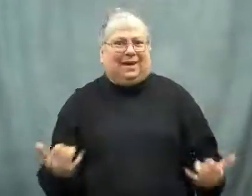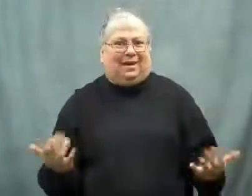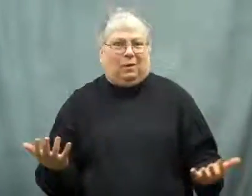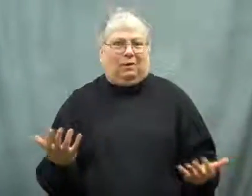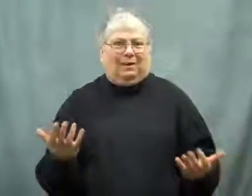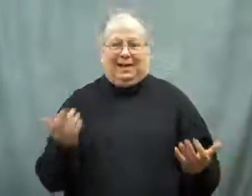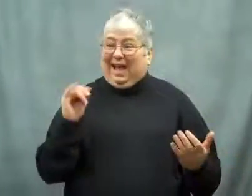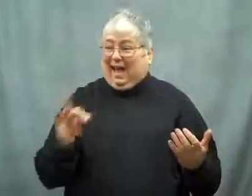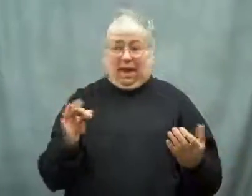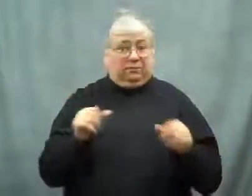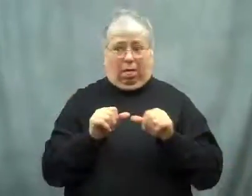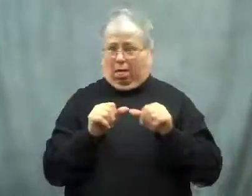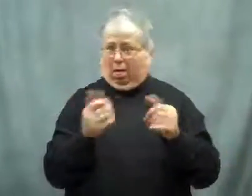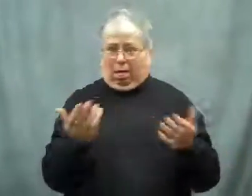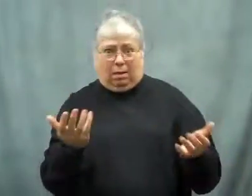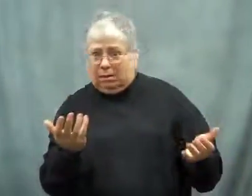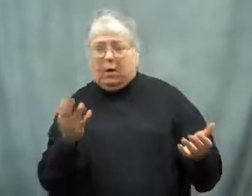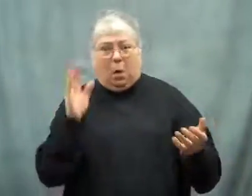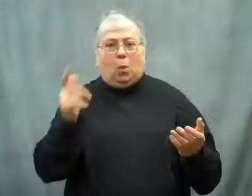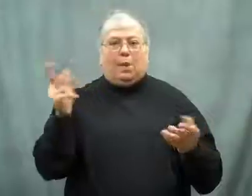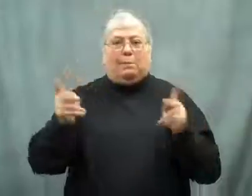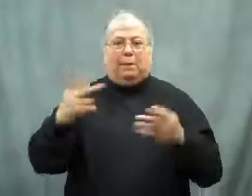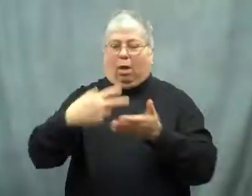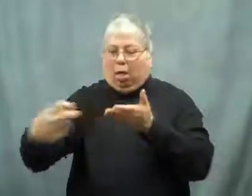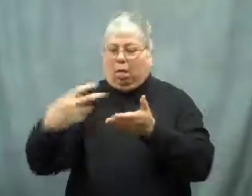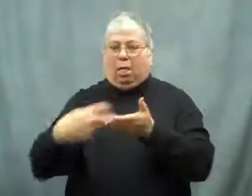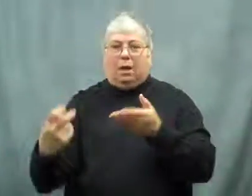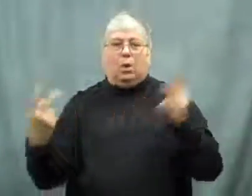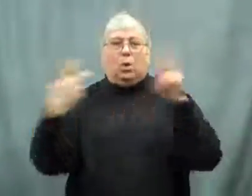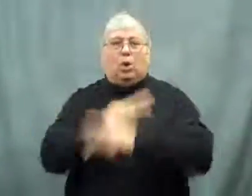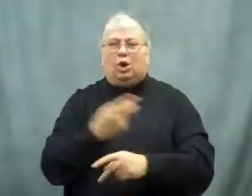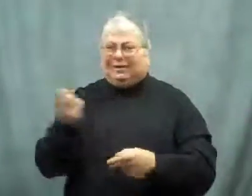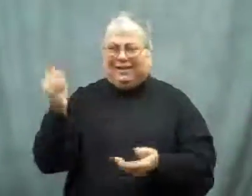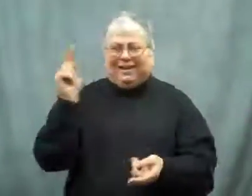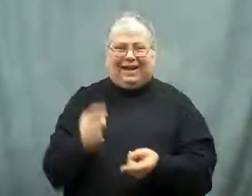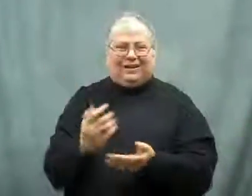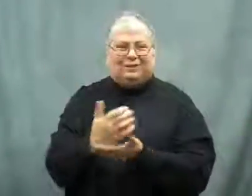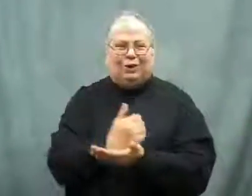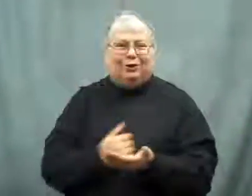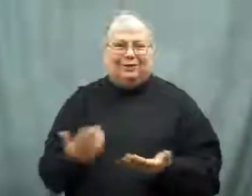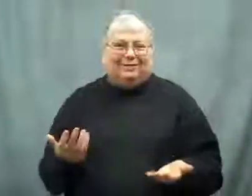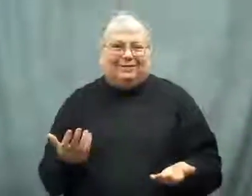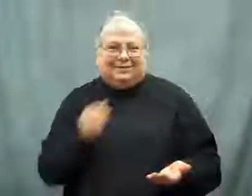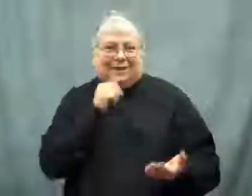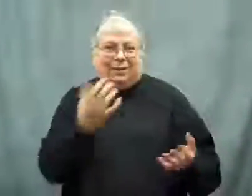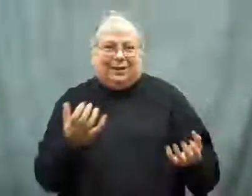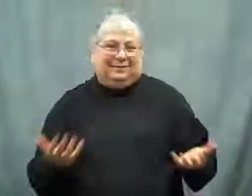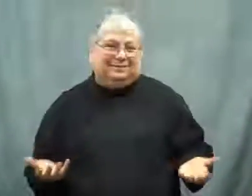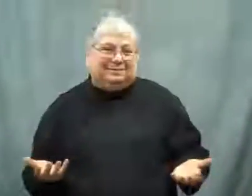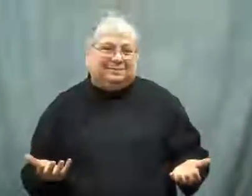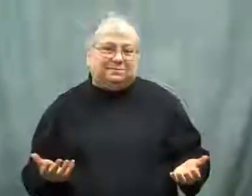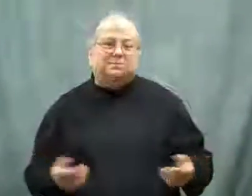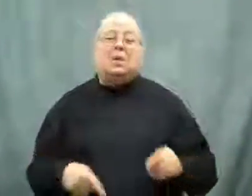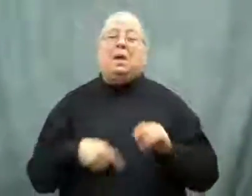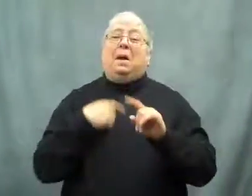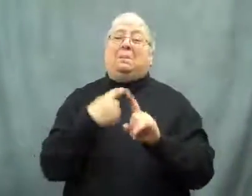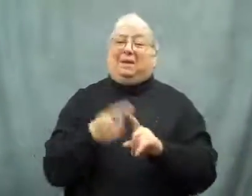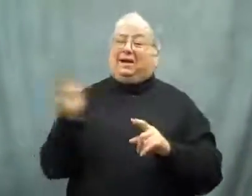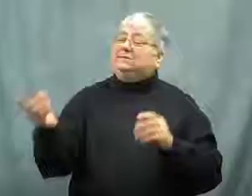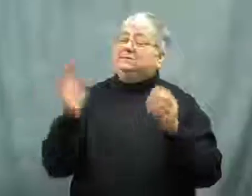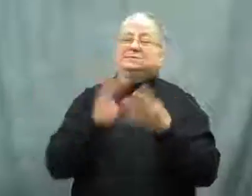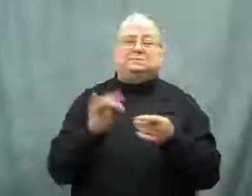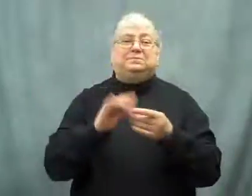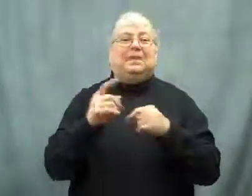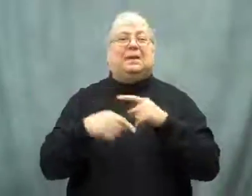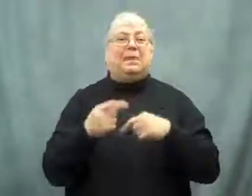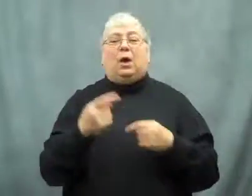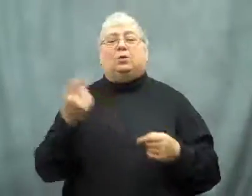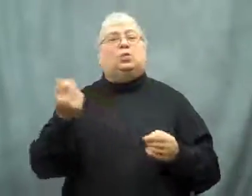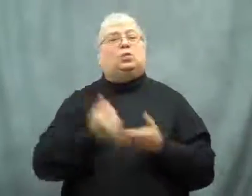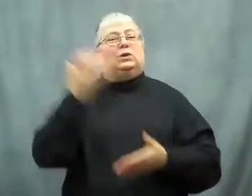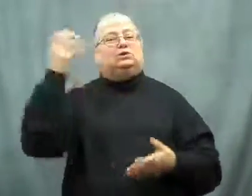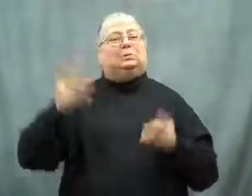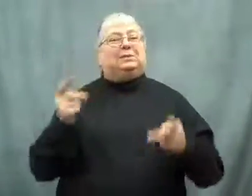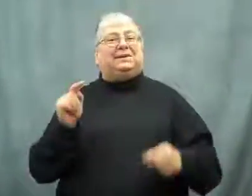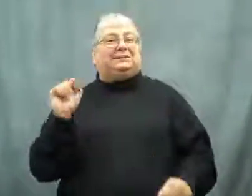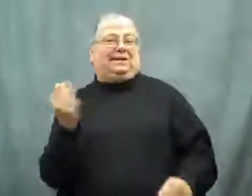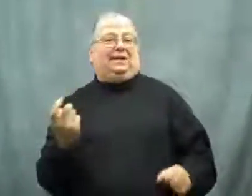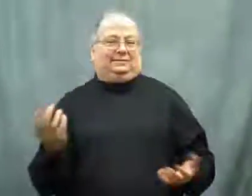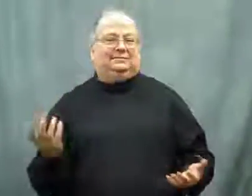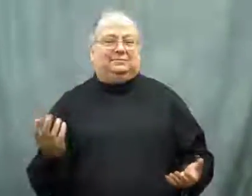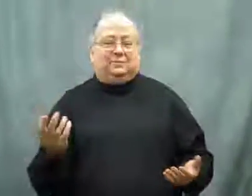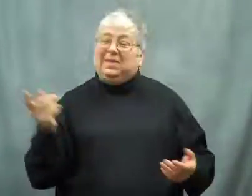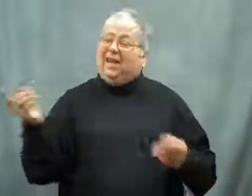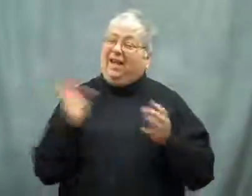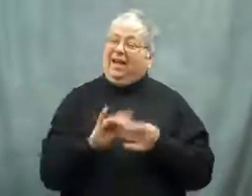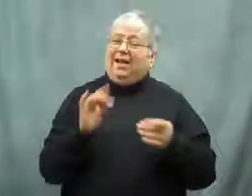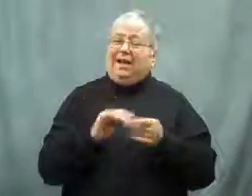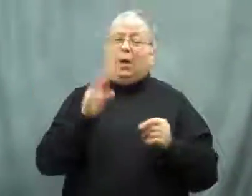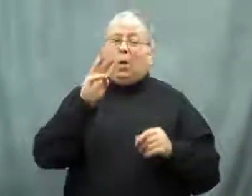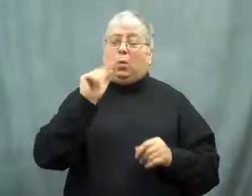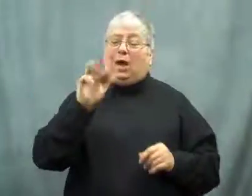Without it, people who already make less than before would have more deducted.